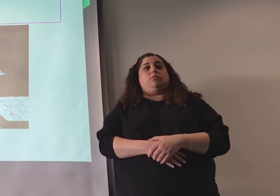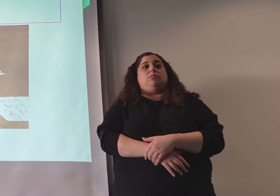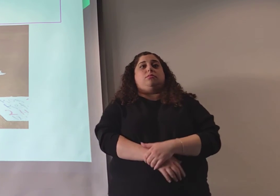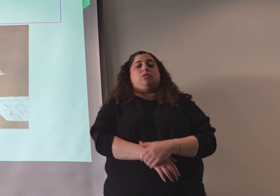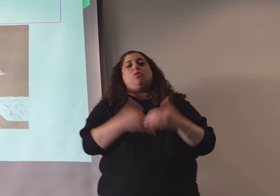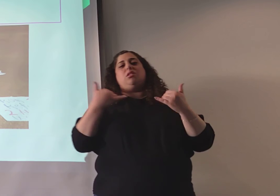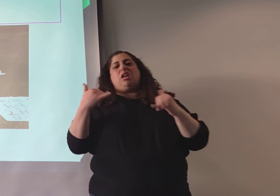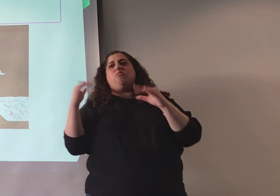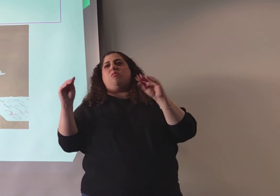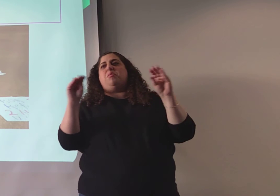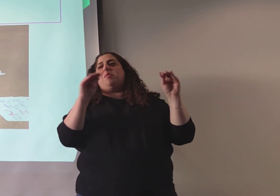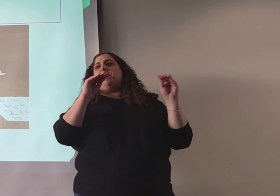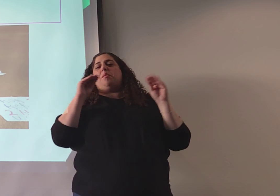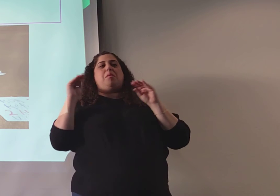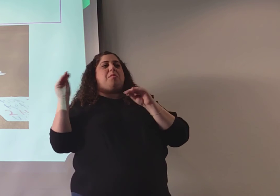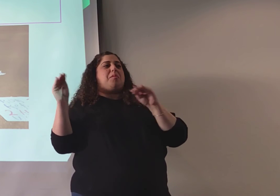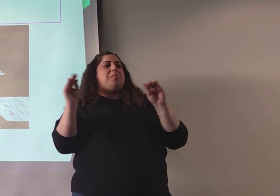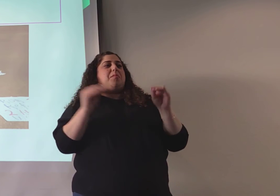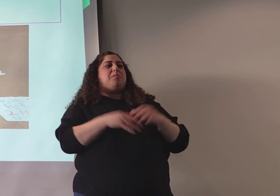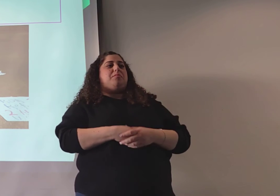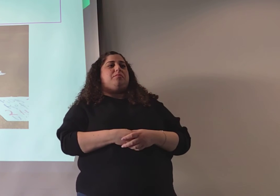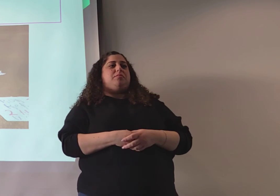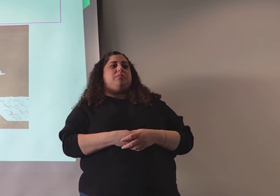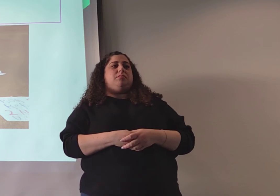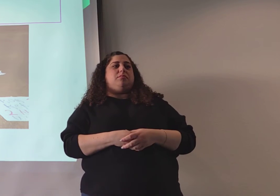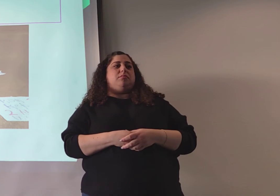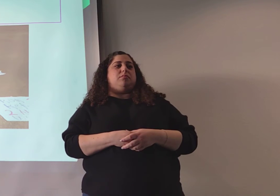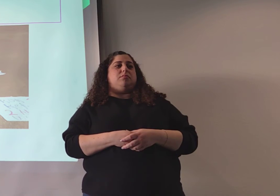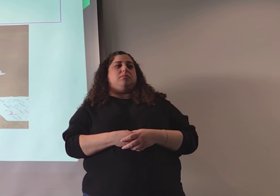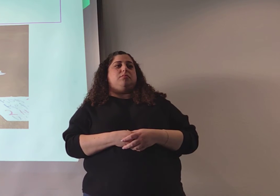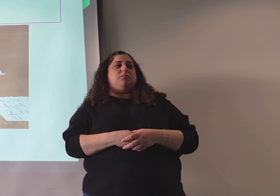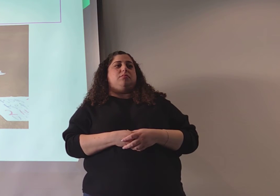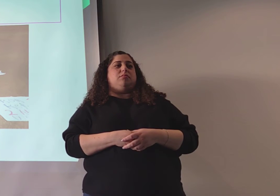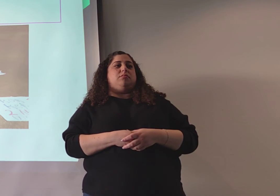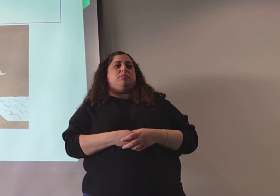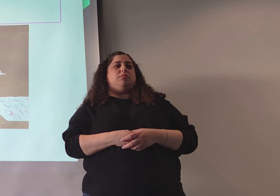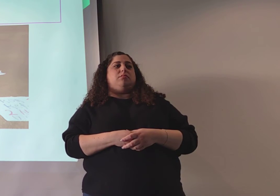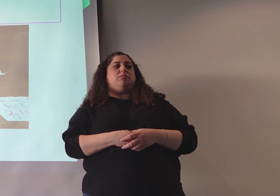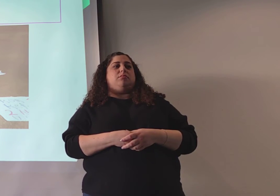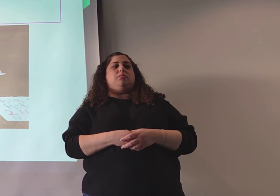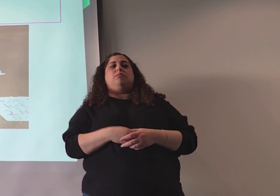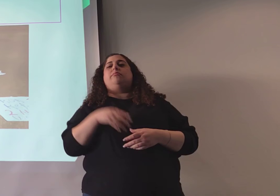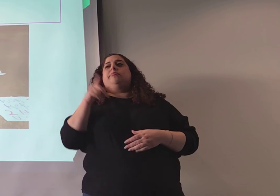We need more resources too, in the county and the city. That work.